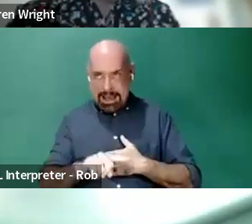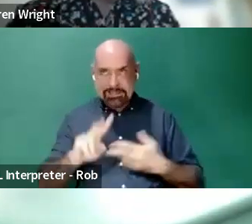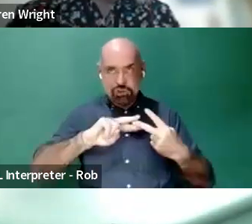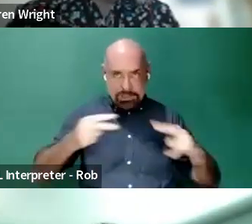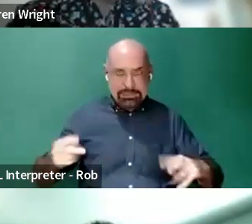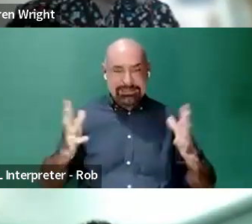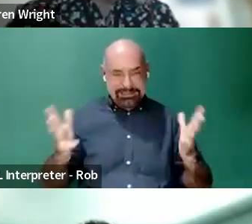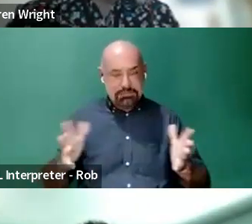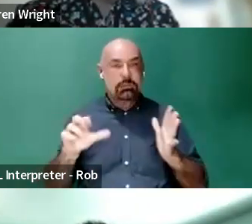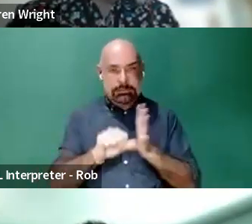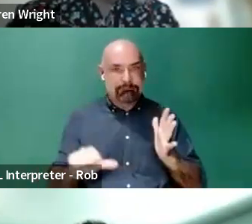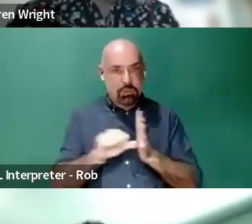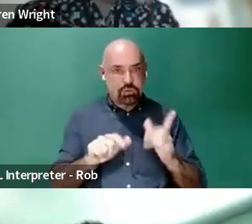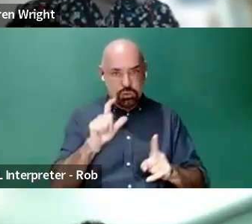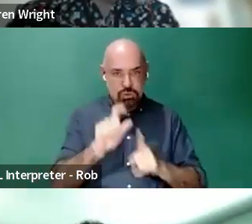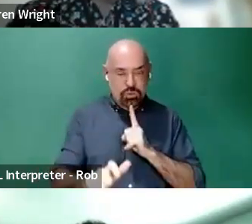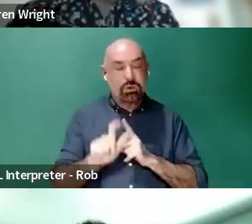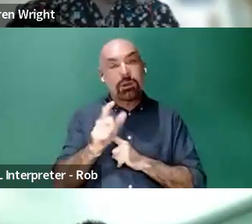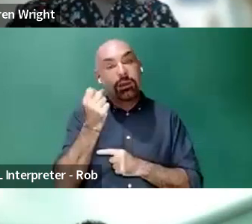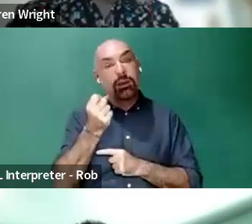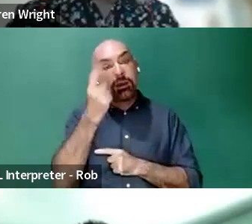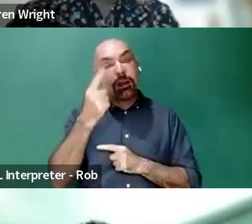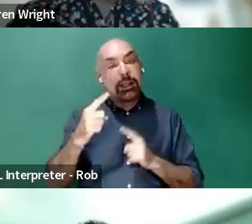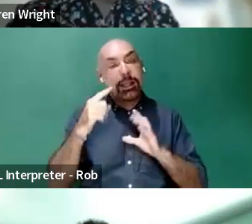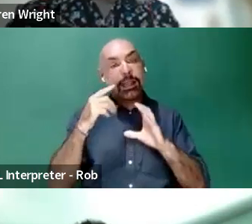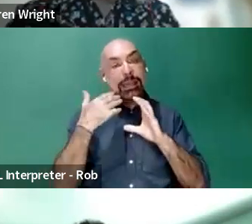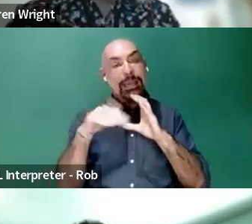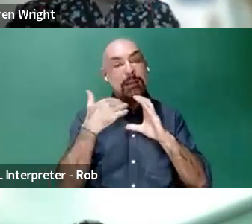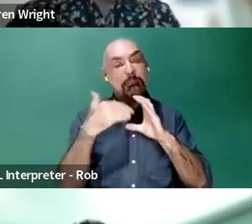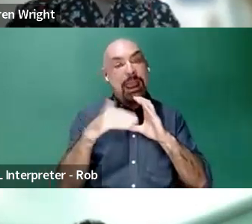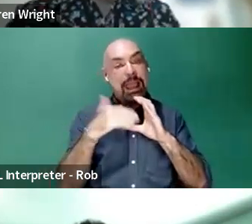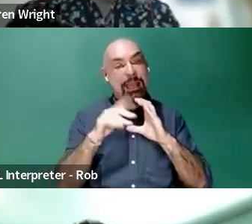I think the email that's on the website,